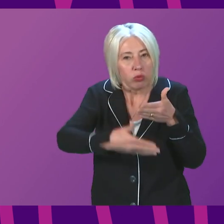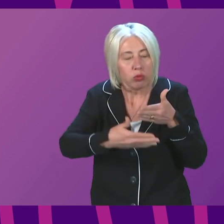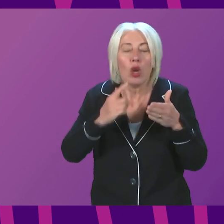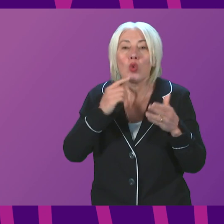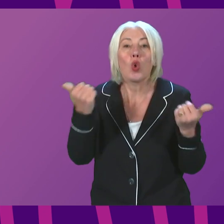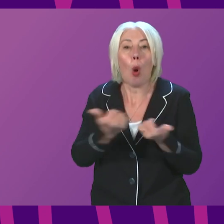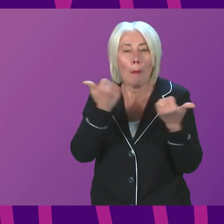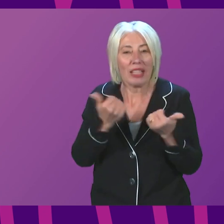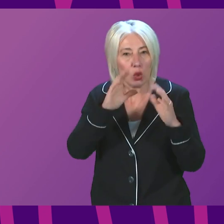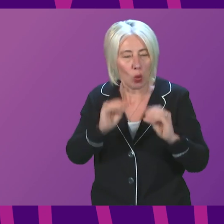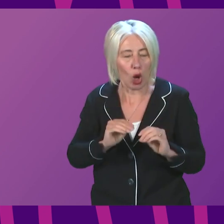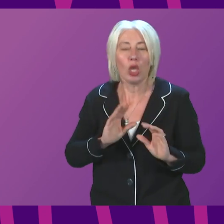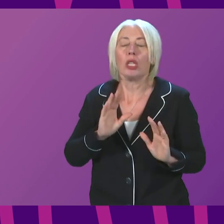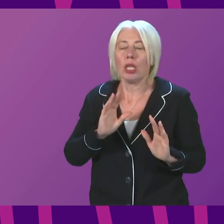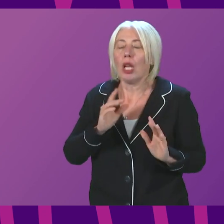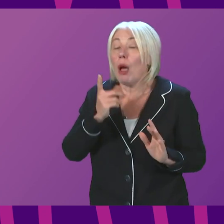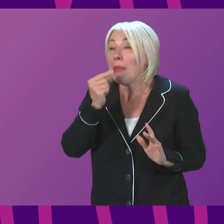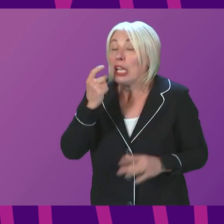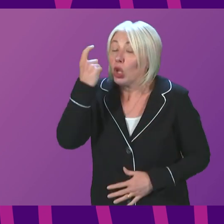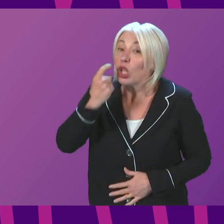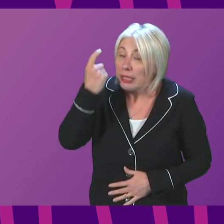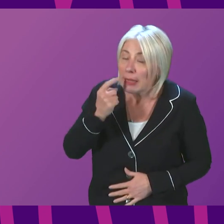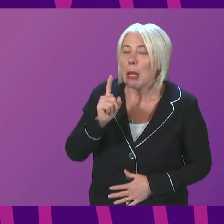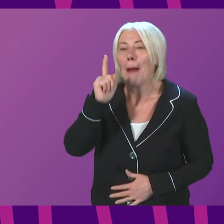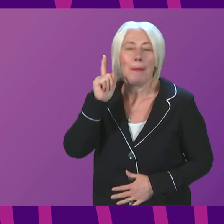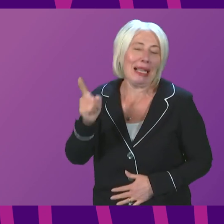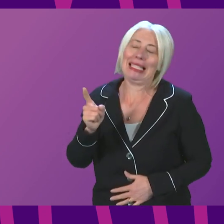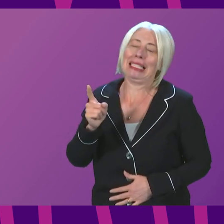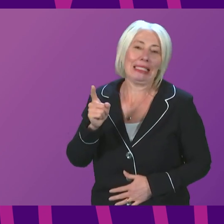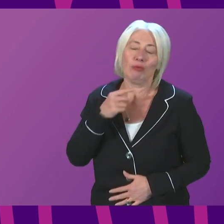option that continues to be considered, but it comes with considerable risks.